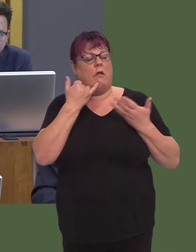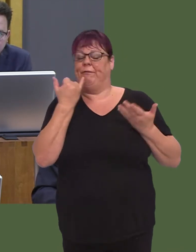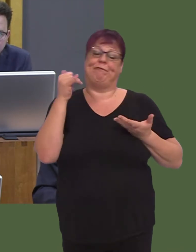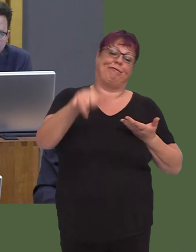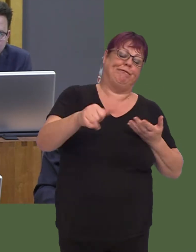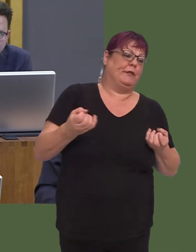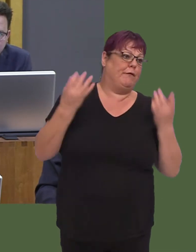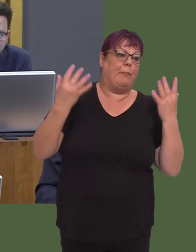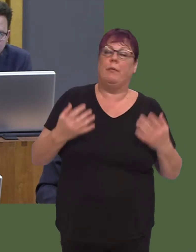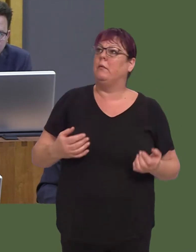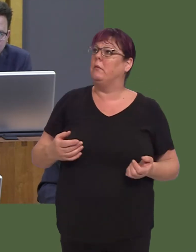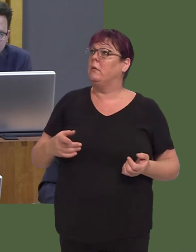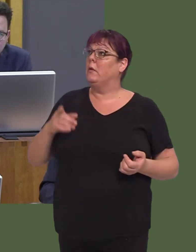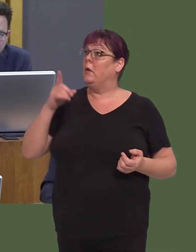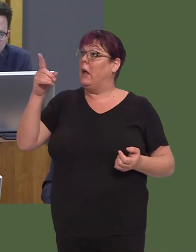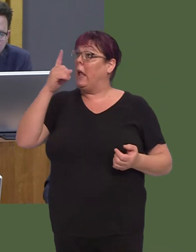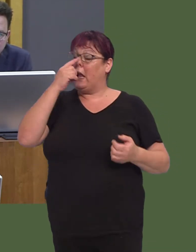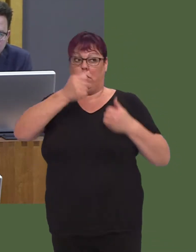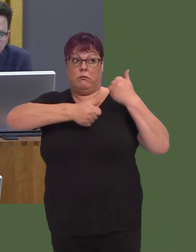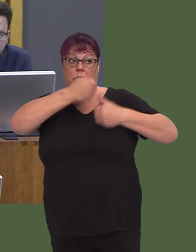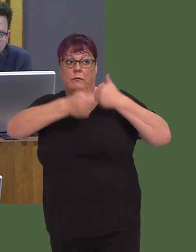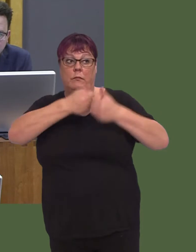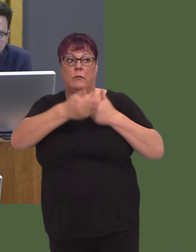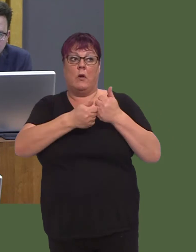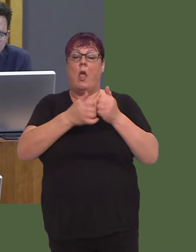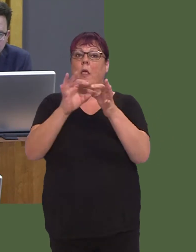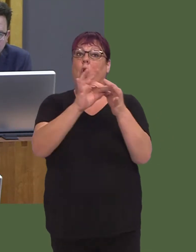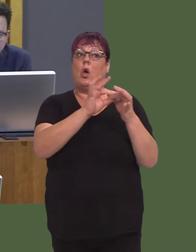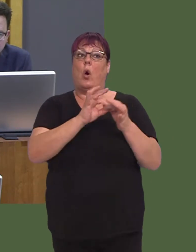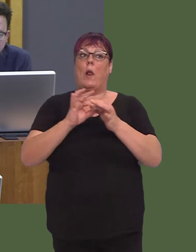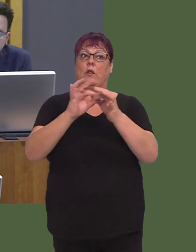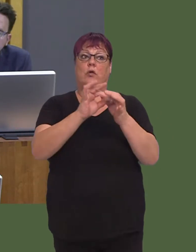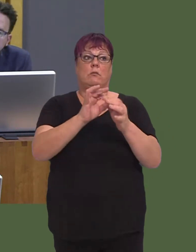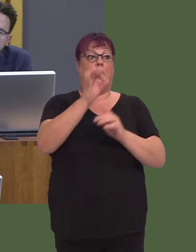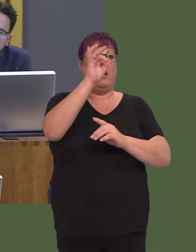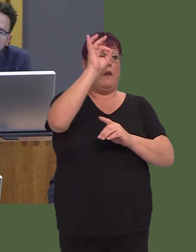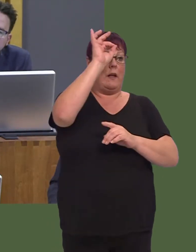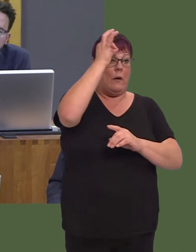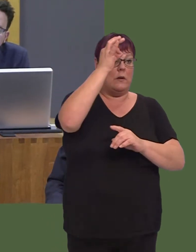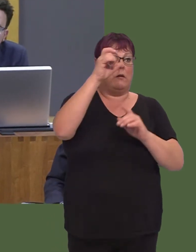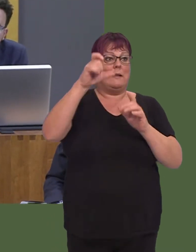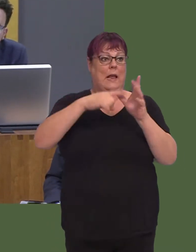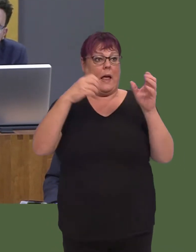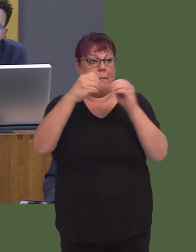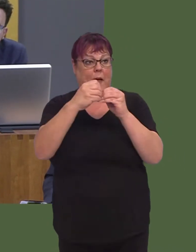people, giving up in that time. will you join me in paying tribute to the excellent coalition we've got of Torfaen council,